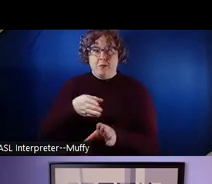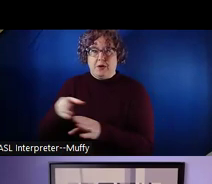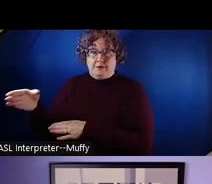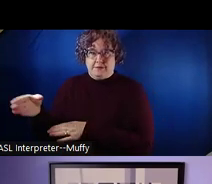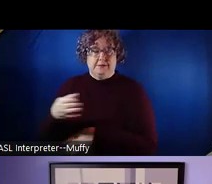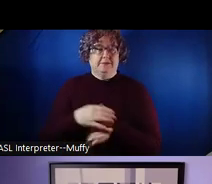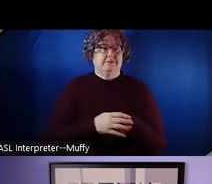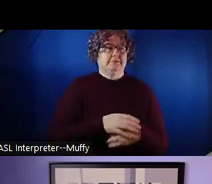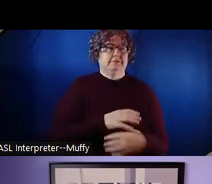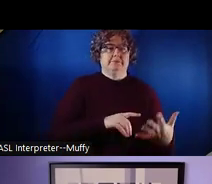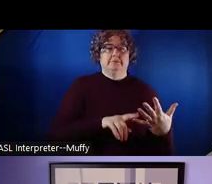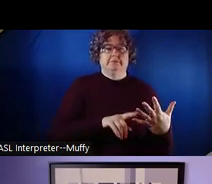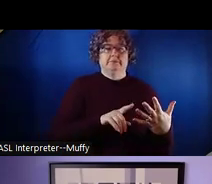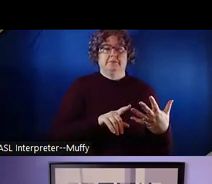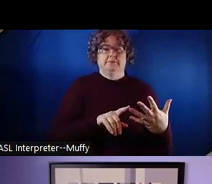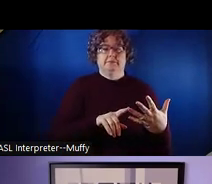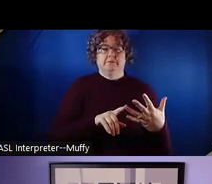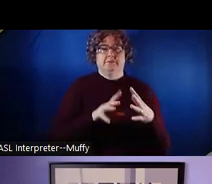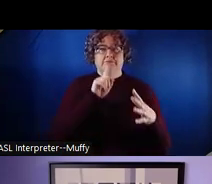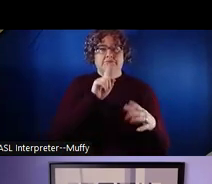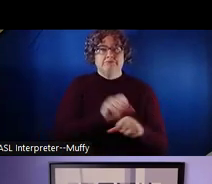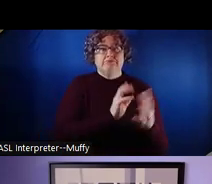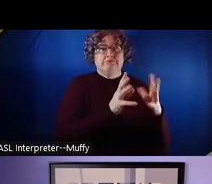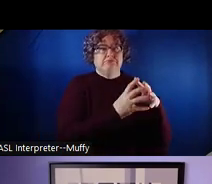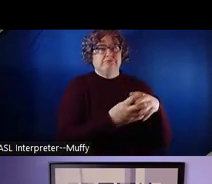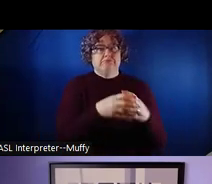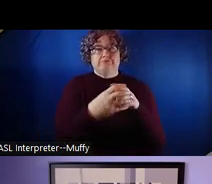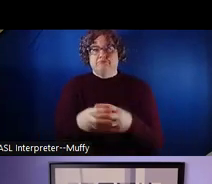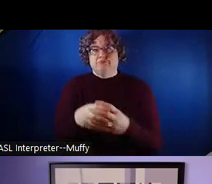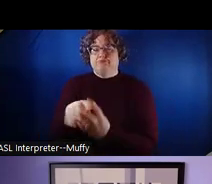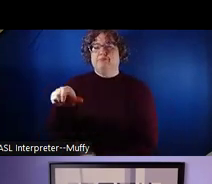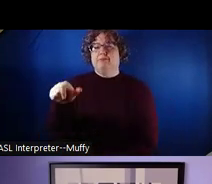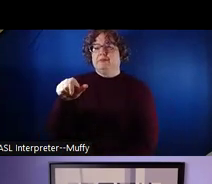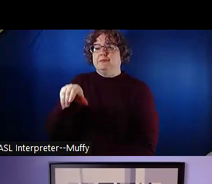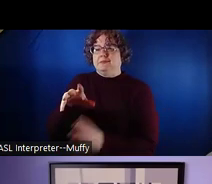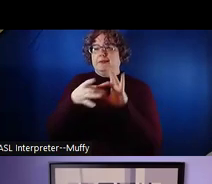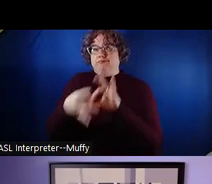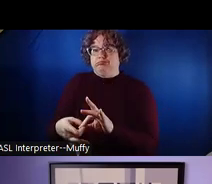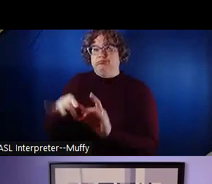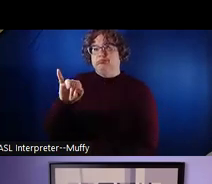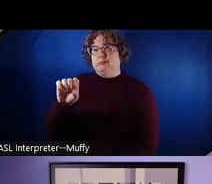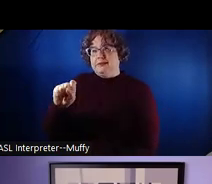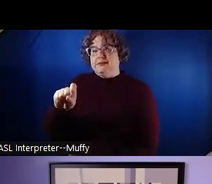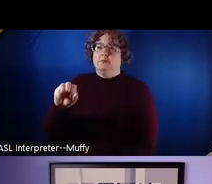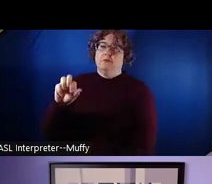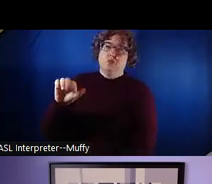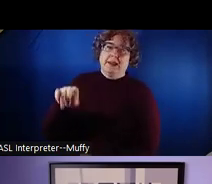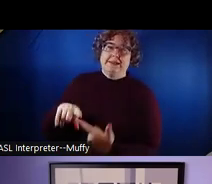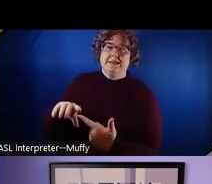Ableism is also very intersectional and rooted in the other isms such as racism, sexism, ageism.